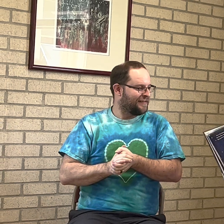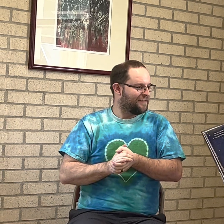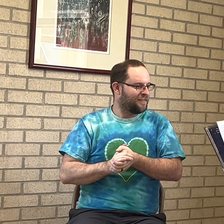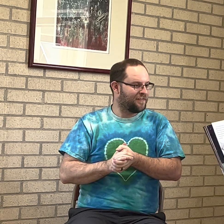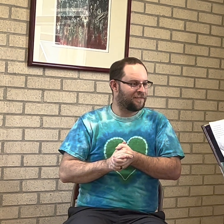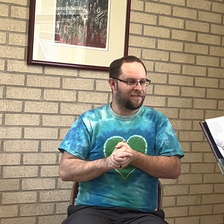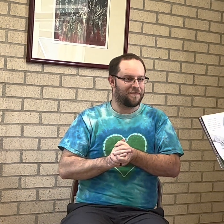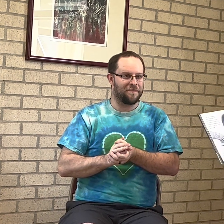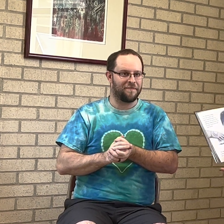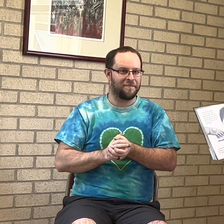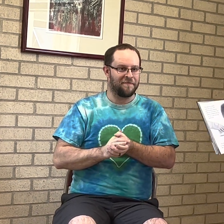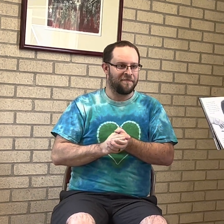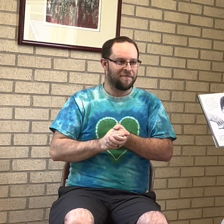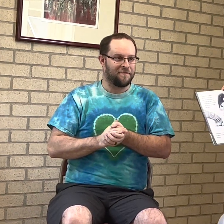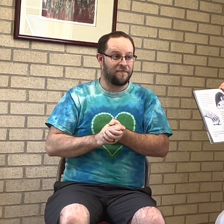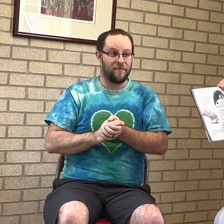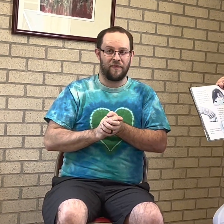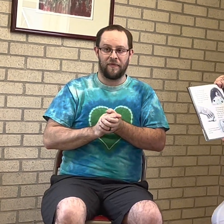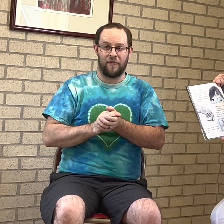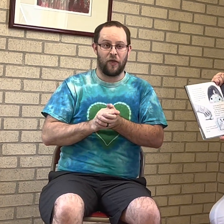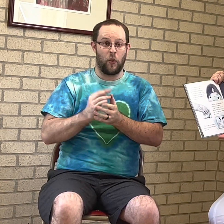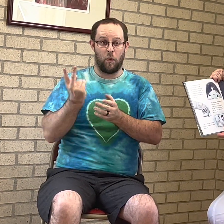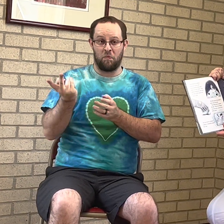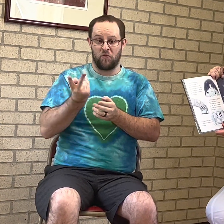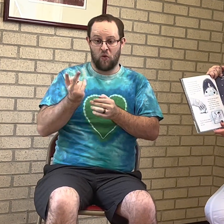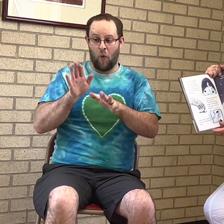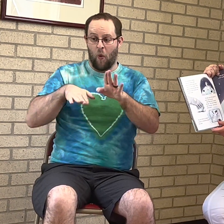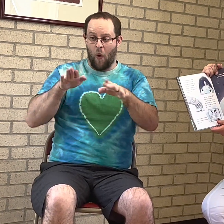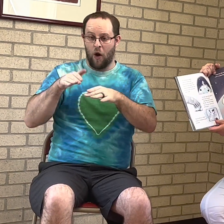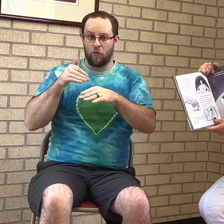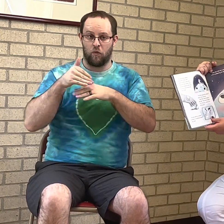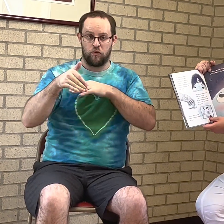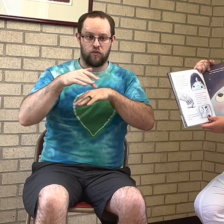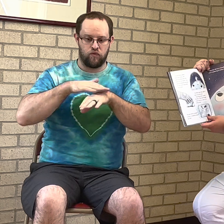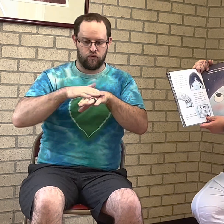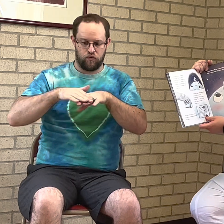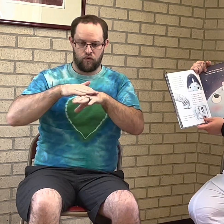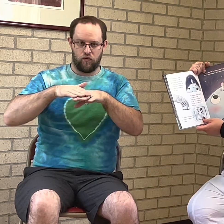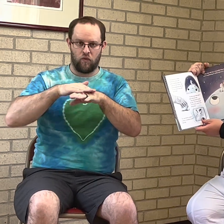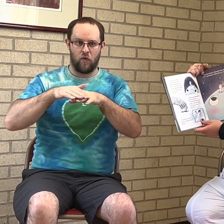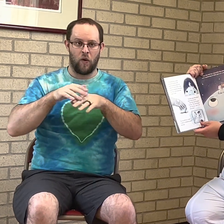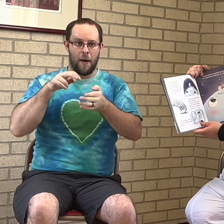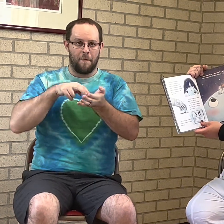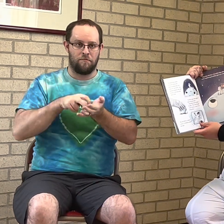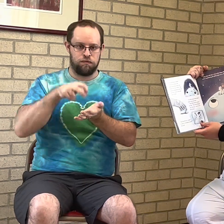Mr. Dixon: They're astronauts walked across her surface with great bounding steps that